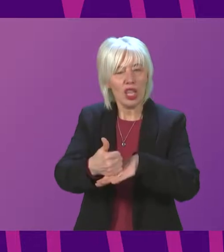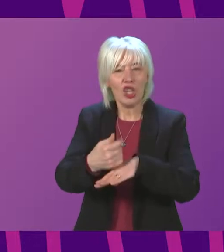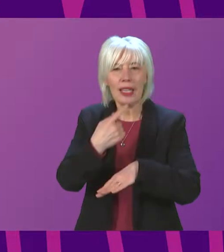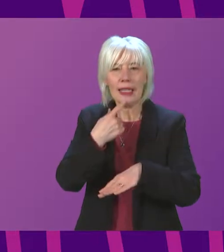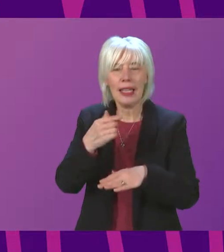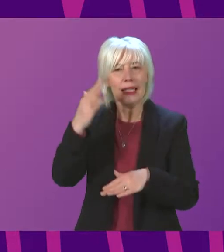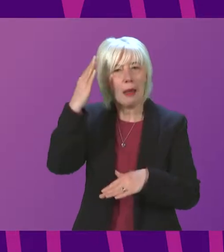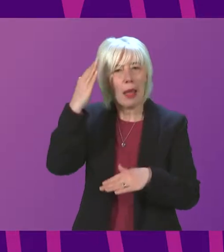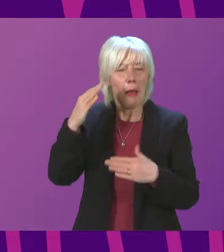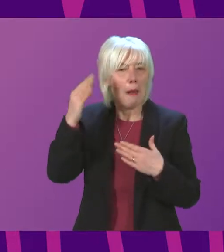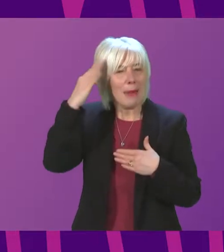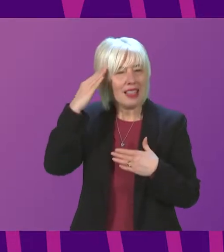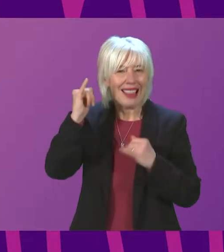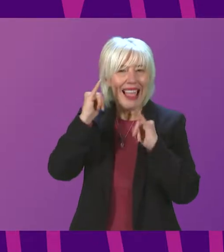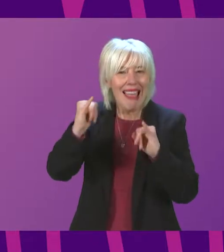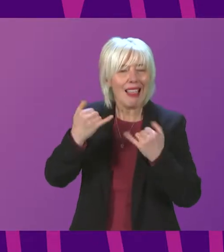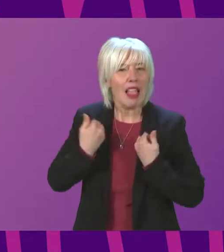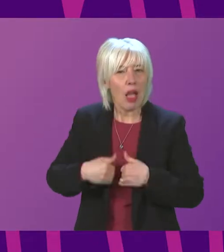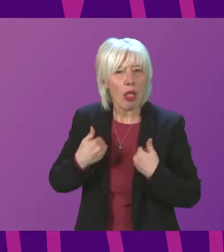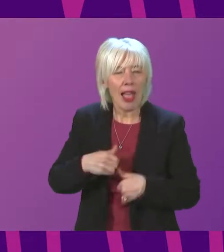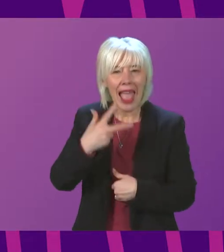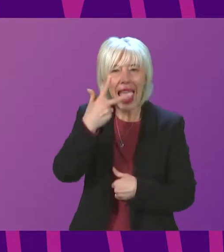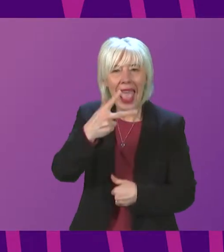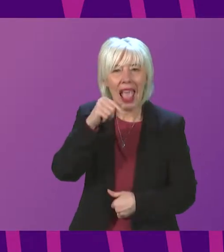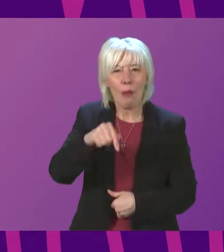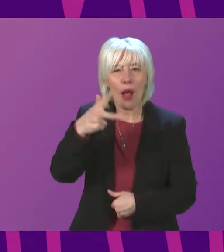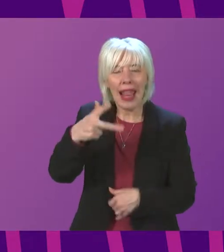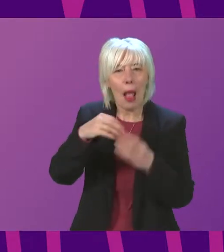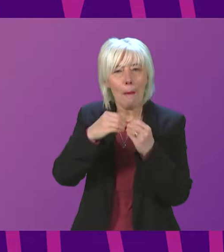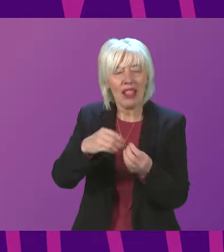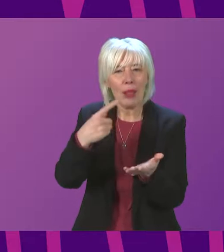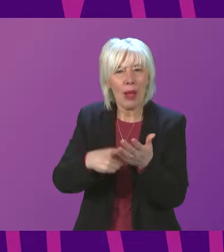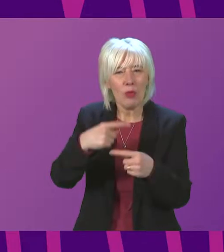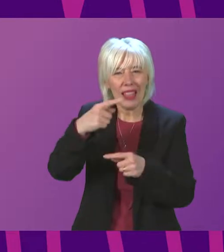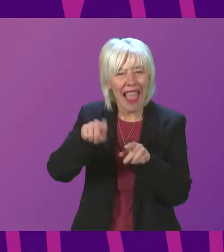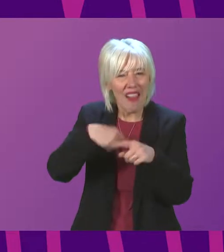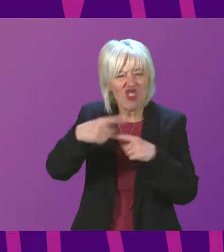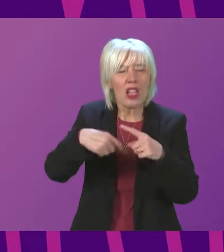health costs Scotland about £8.8 billion a year, and we know that referrals to psychological